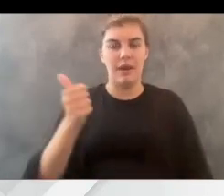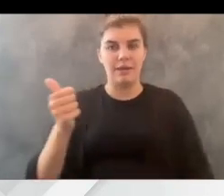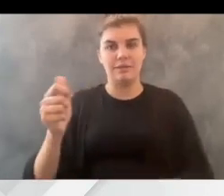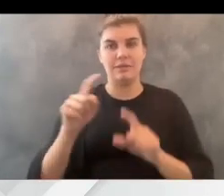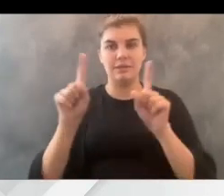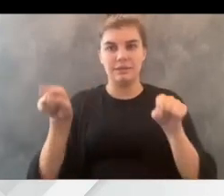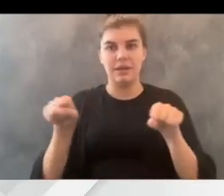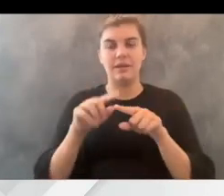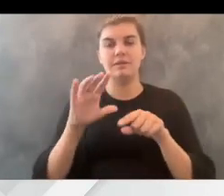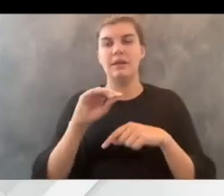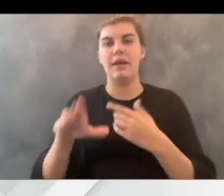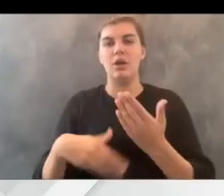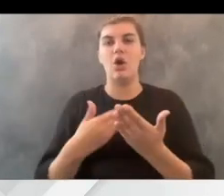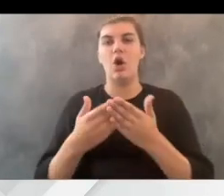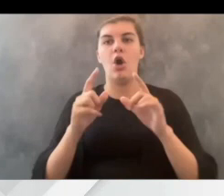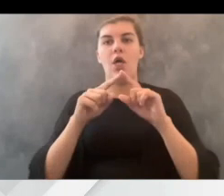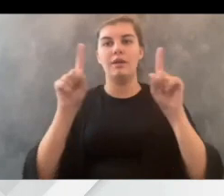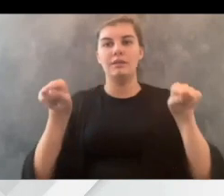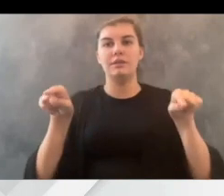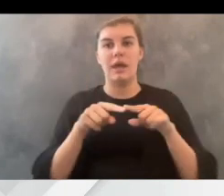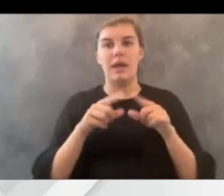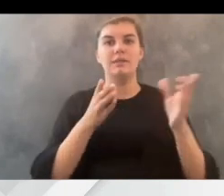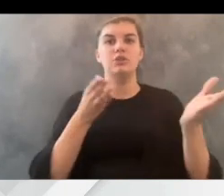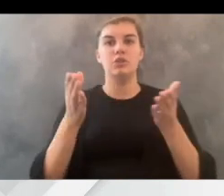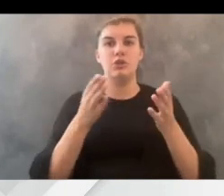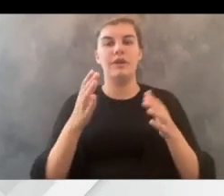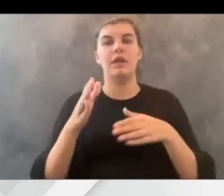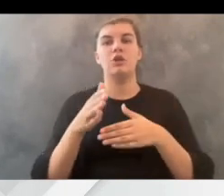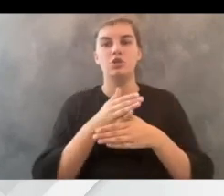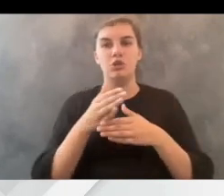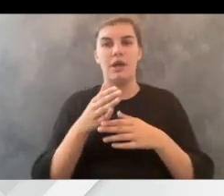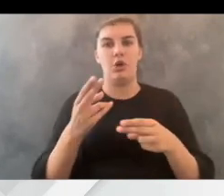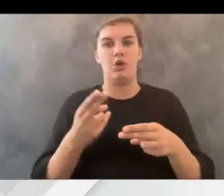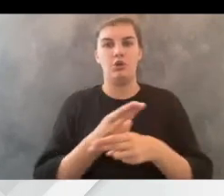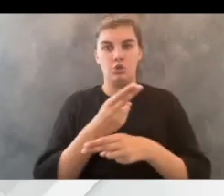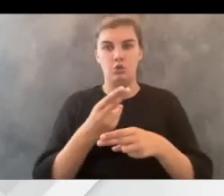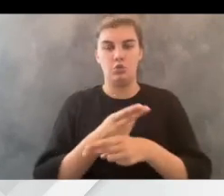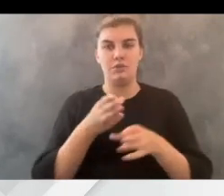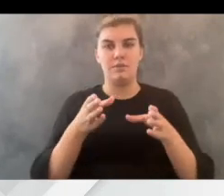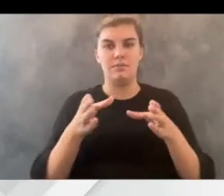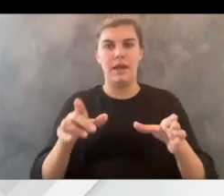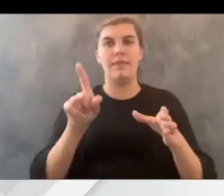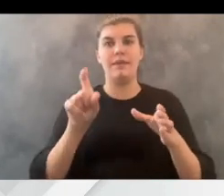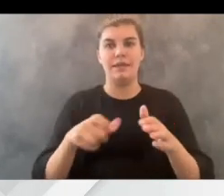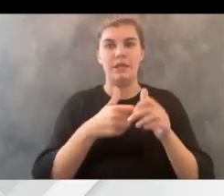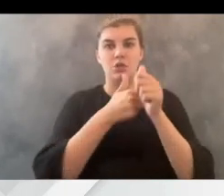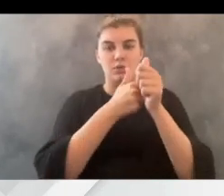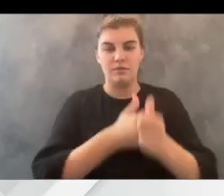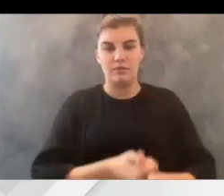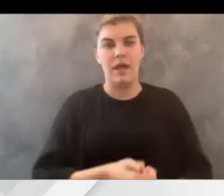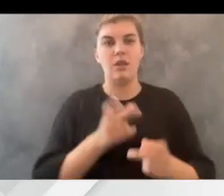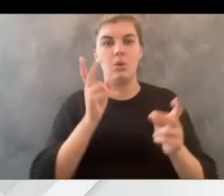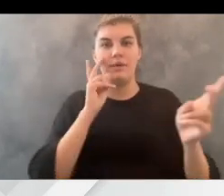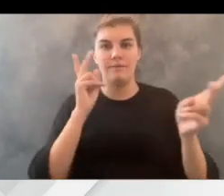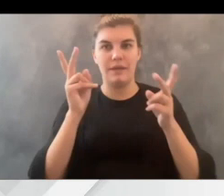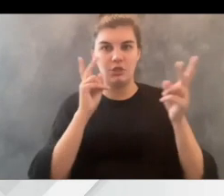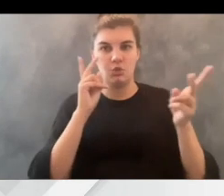all signs serving shared use paths, must comply with requirements for visual characters in R410.